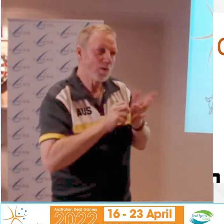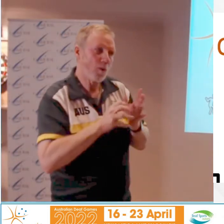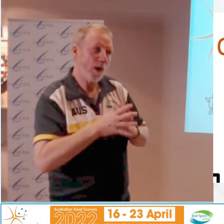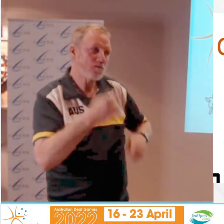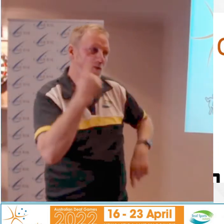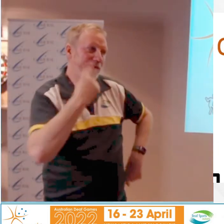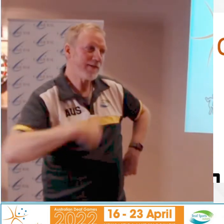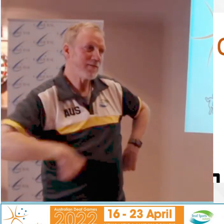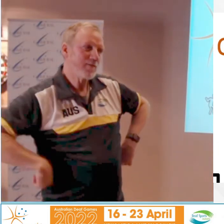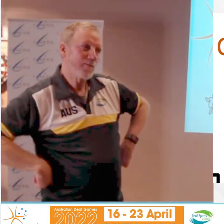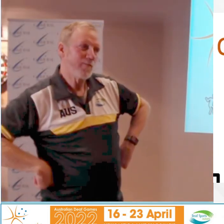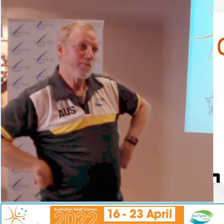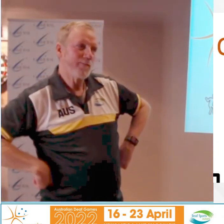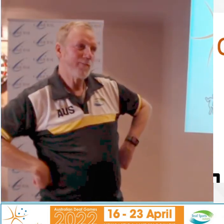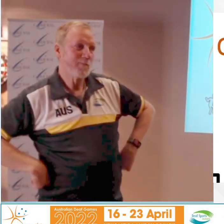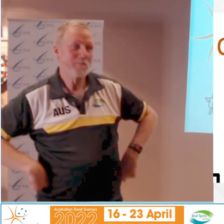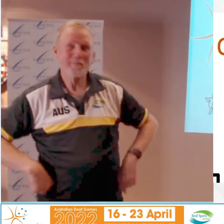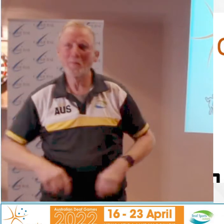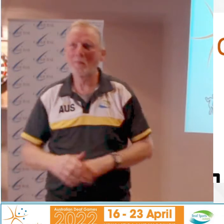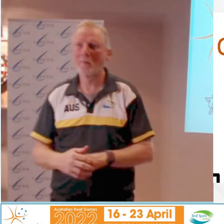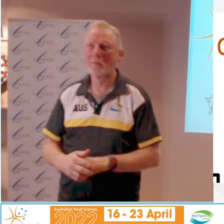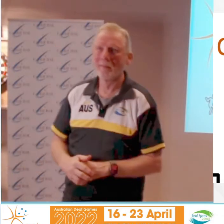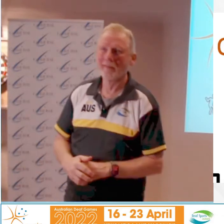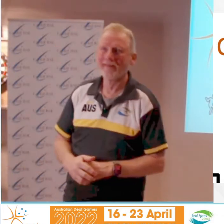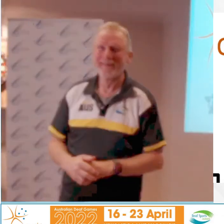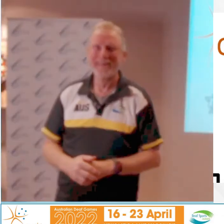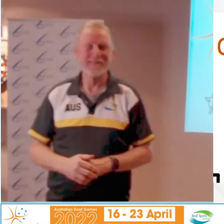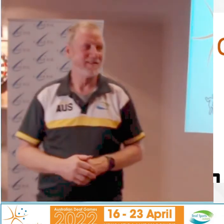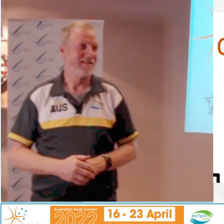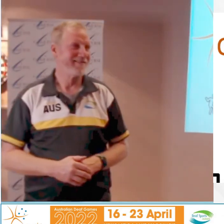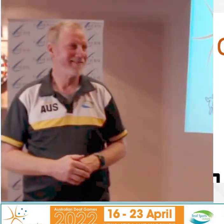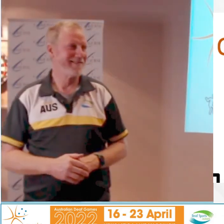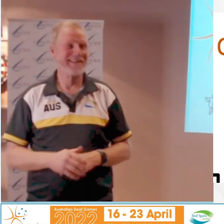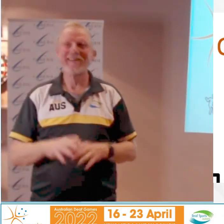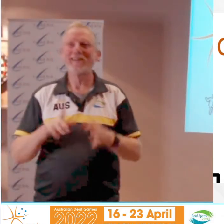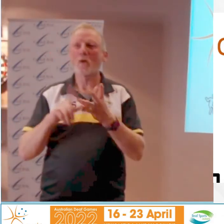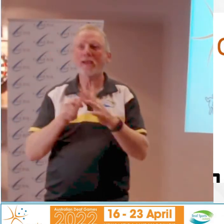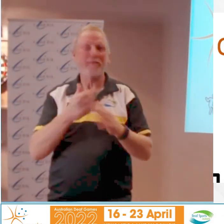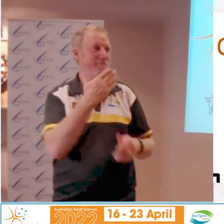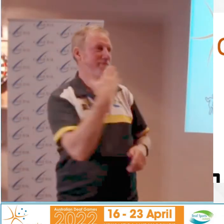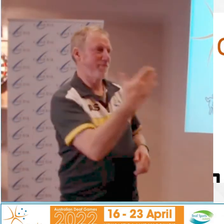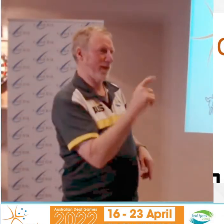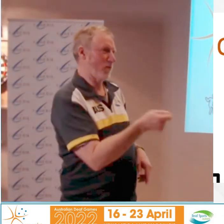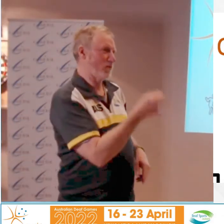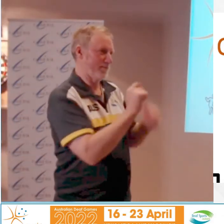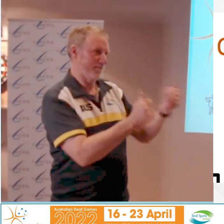oh Andrew i think you're a bit biased to use NSW